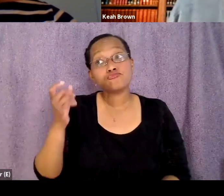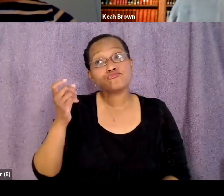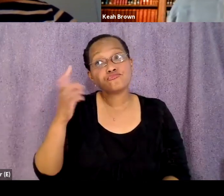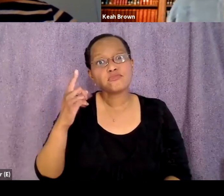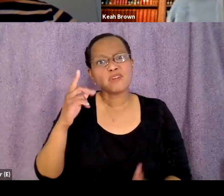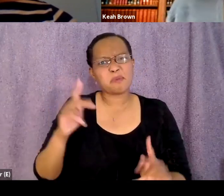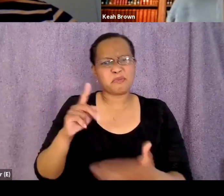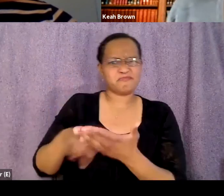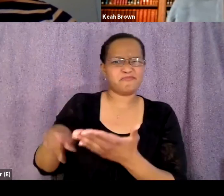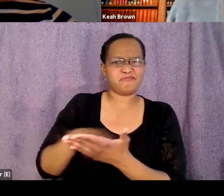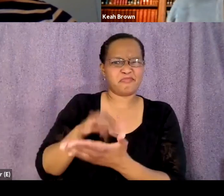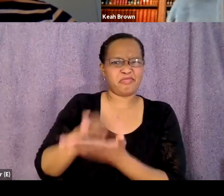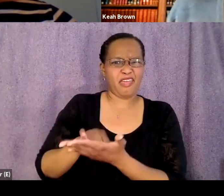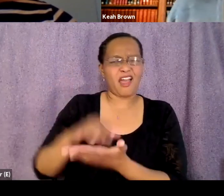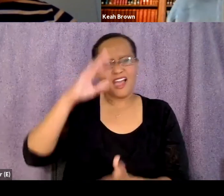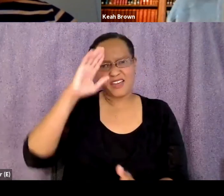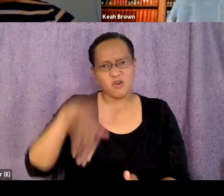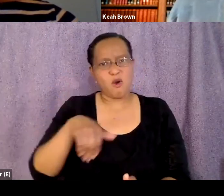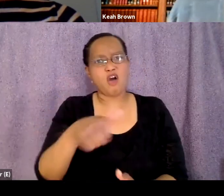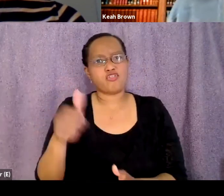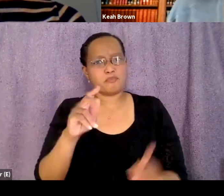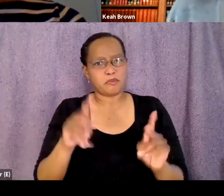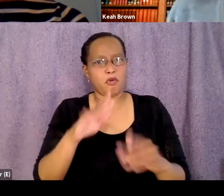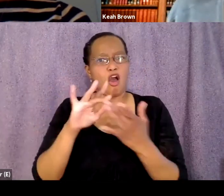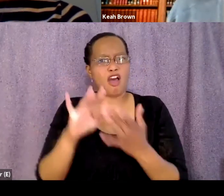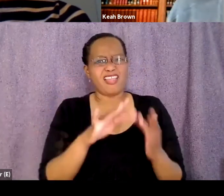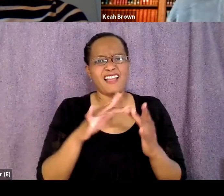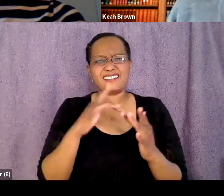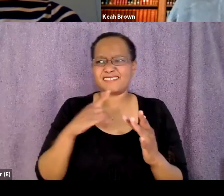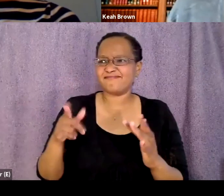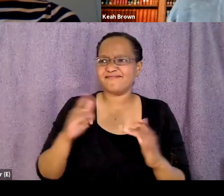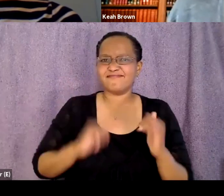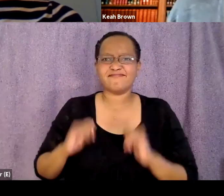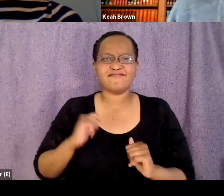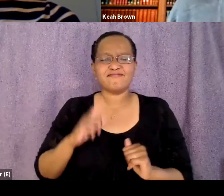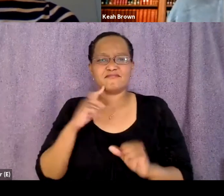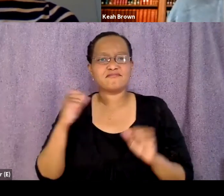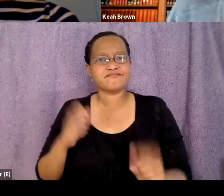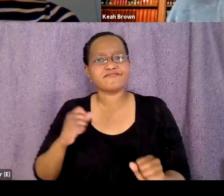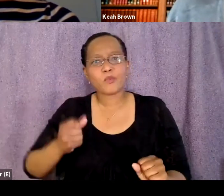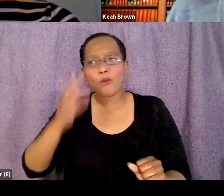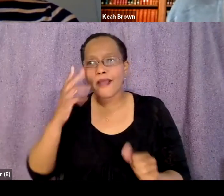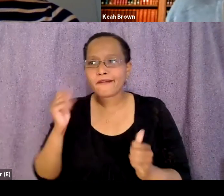from other people online, you know that it was very white and you know they couldn't necessarily understand.